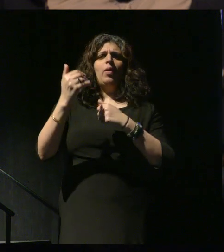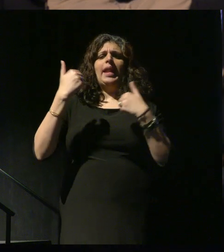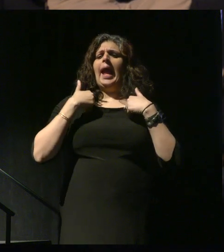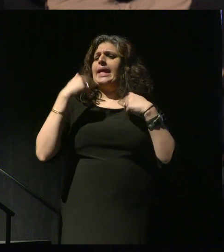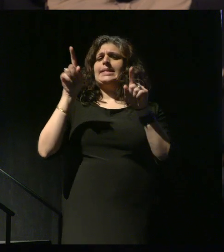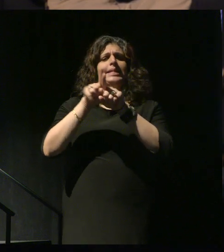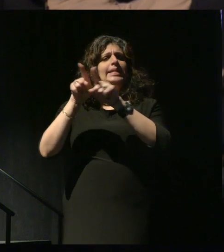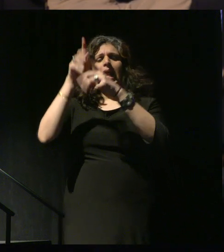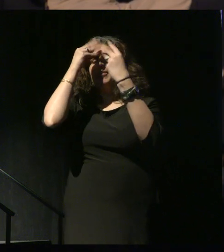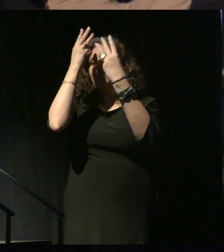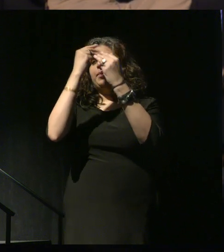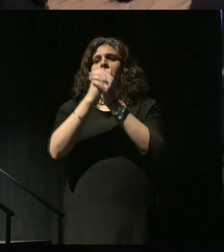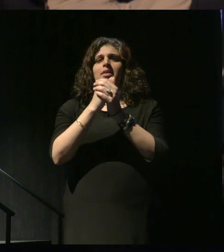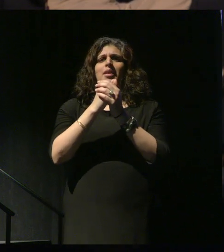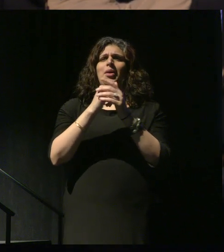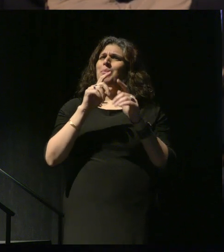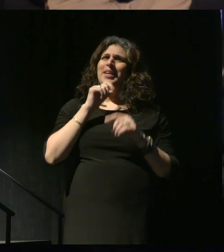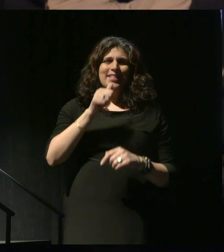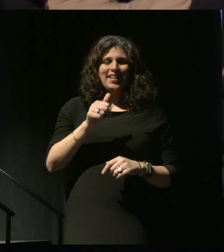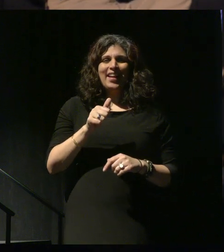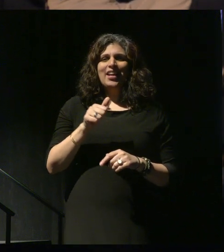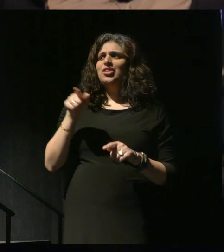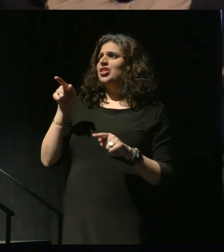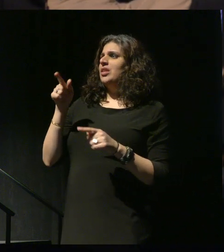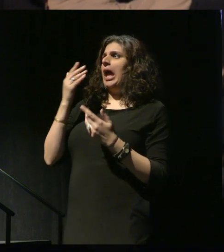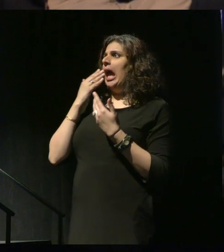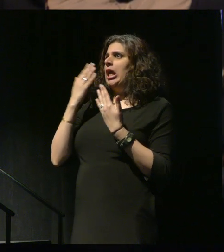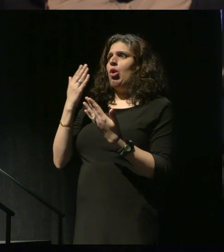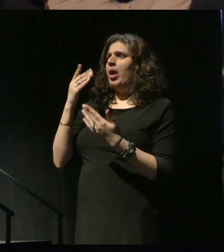that you were in this dangerous, abusive situation,